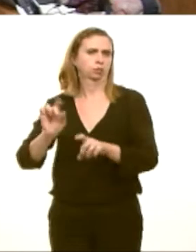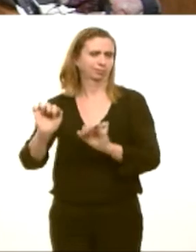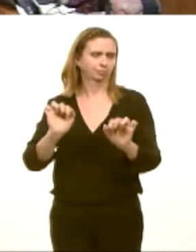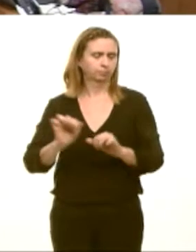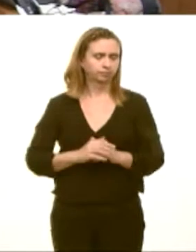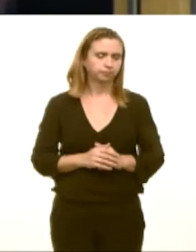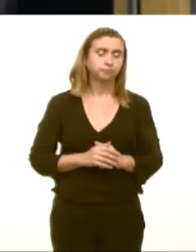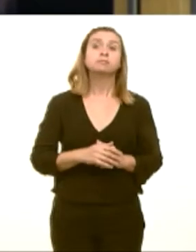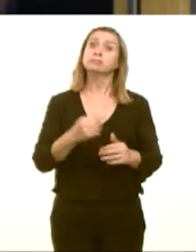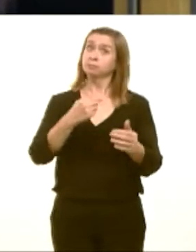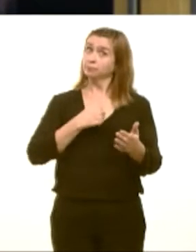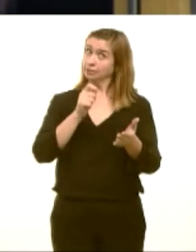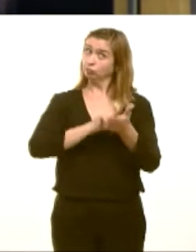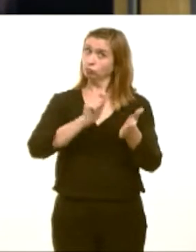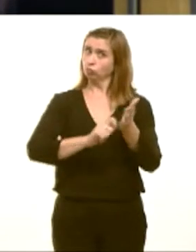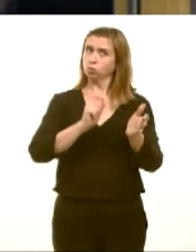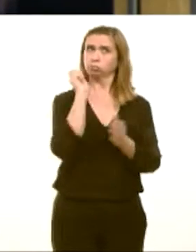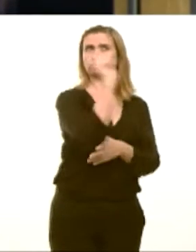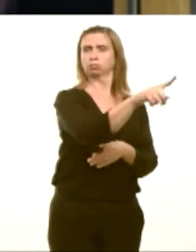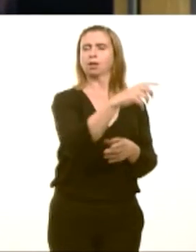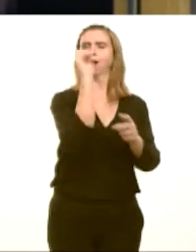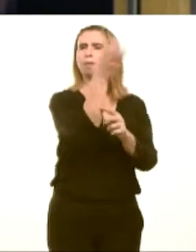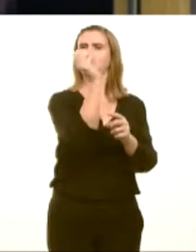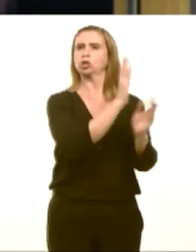I wrote to the ambulance service on behalf of a constituent in June.